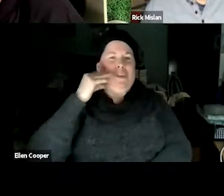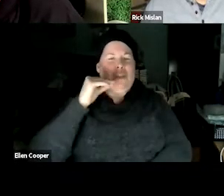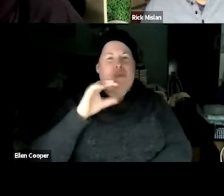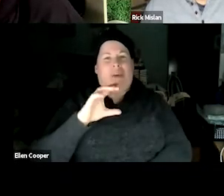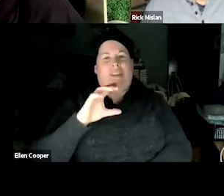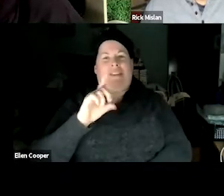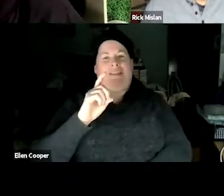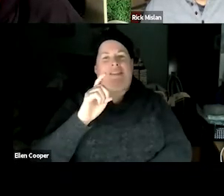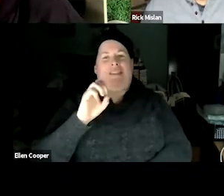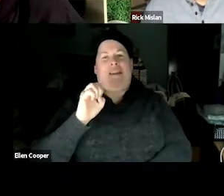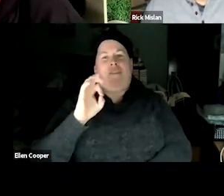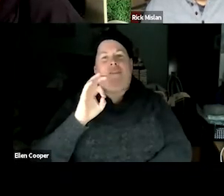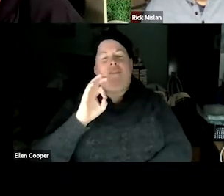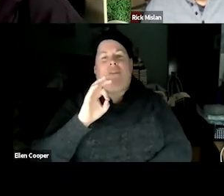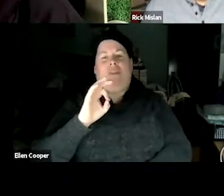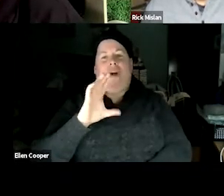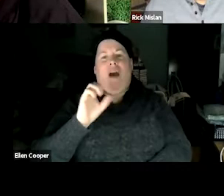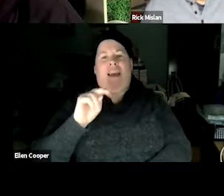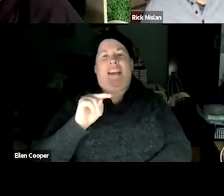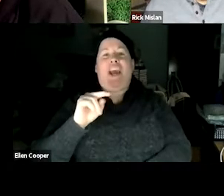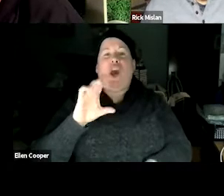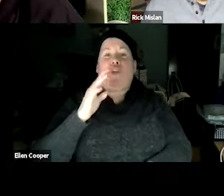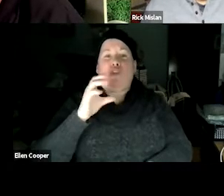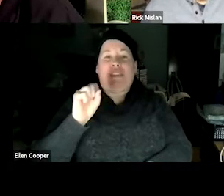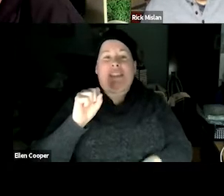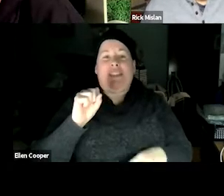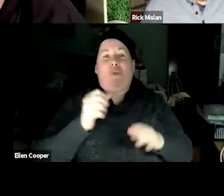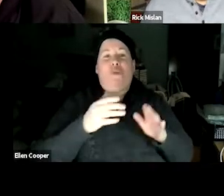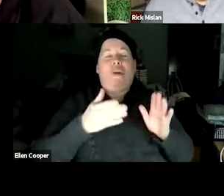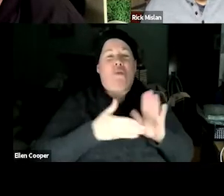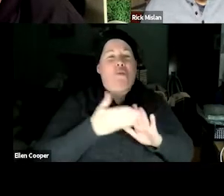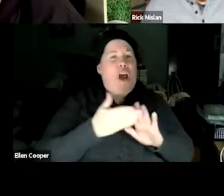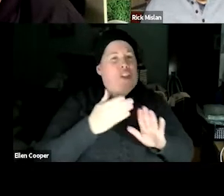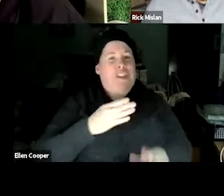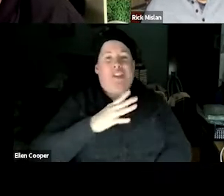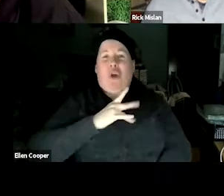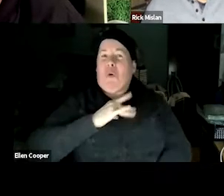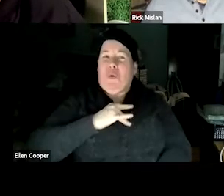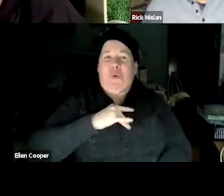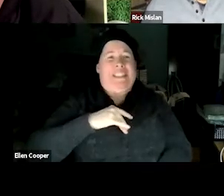Chris runs the coolest geeky aside show I've ever seen in my life.